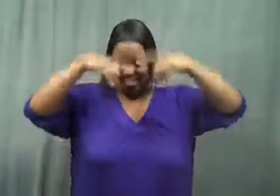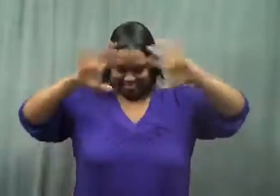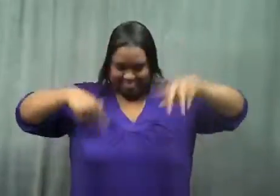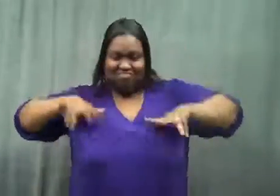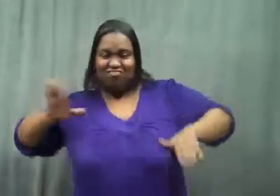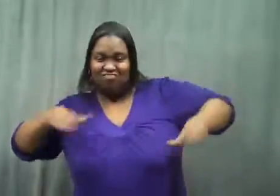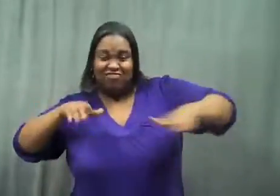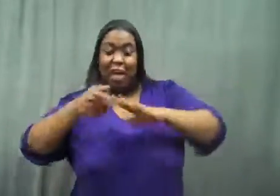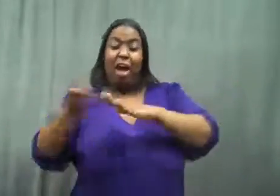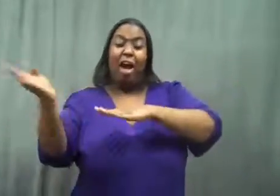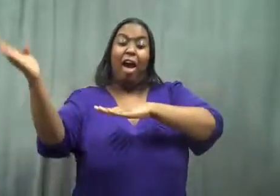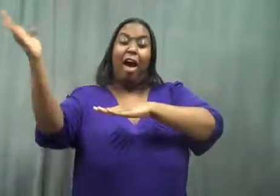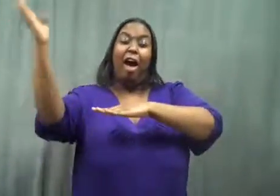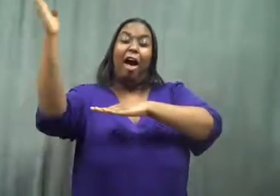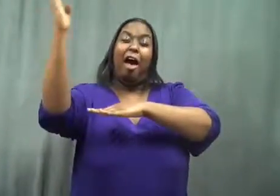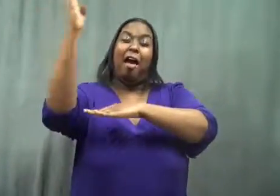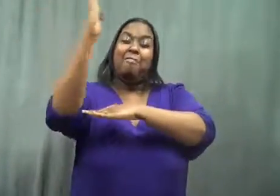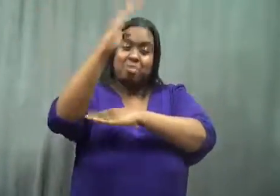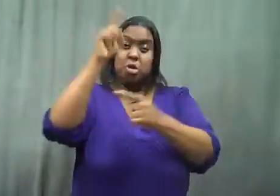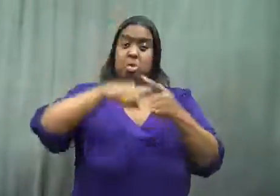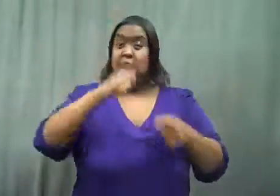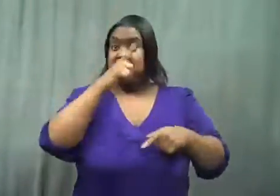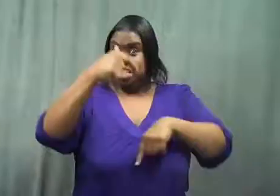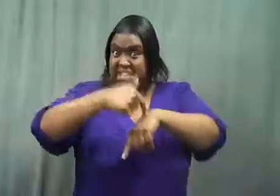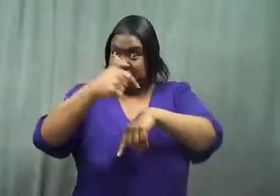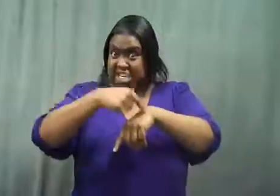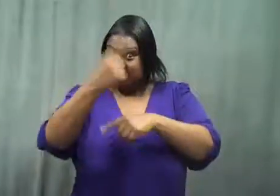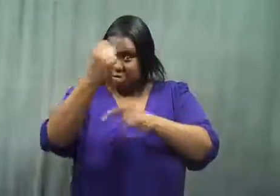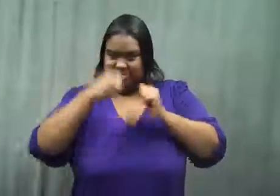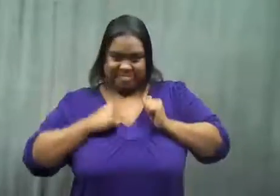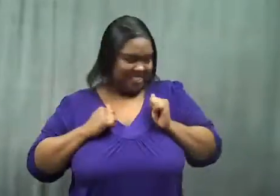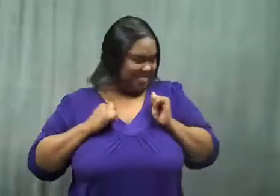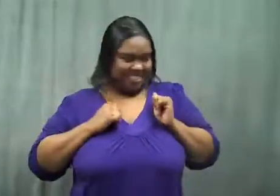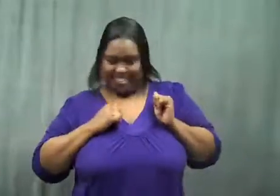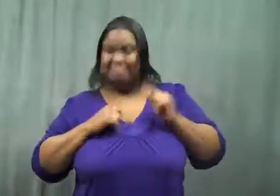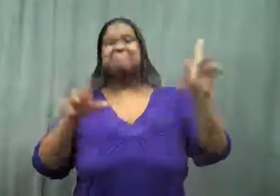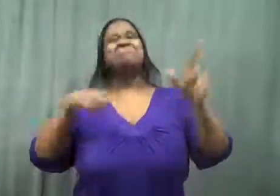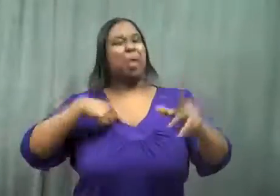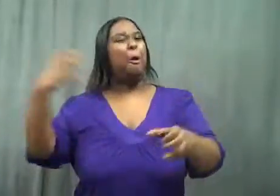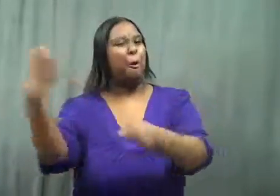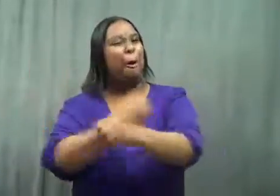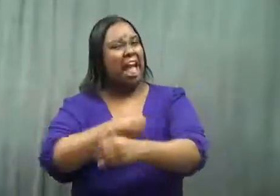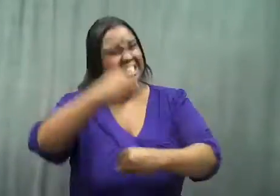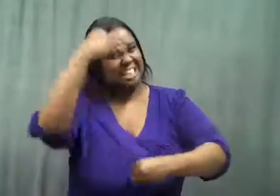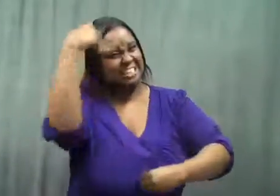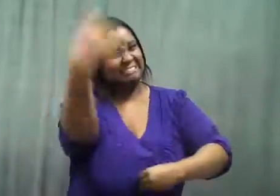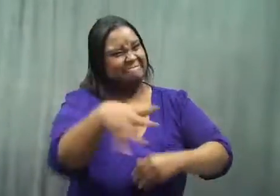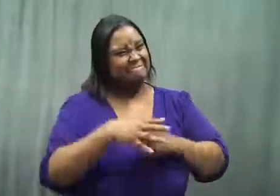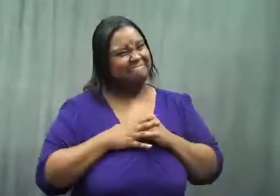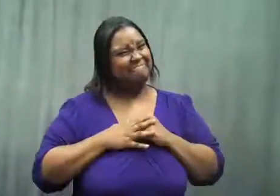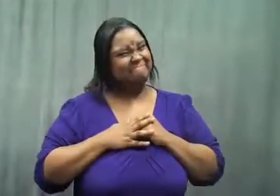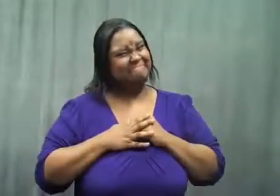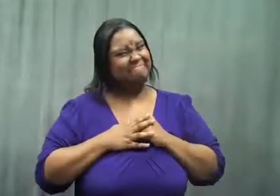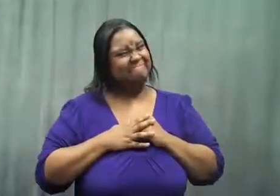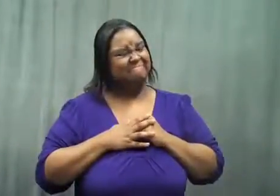I wore the outfit all day. Then it was lunchtime. I won with my outfit.